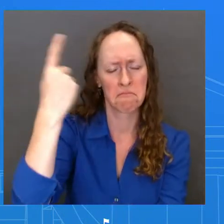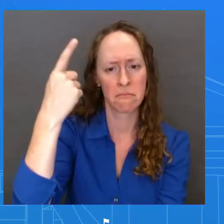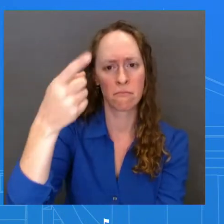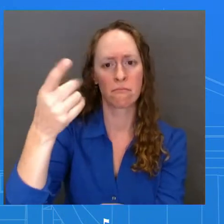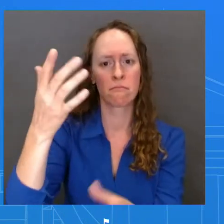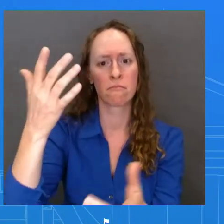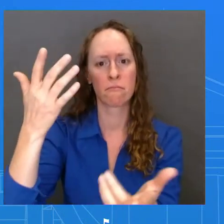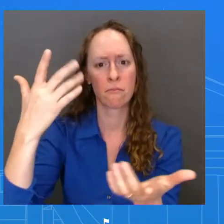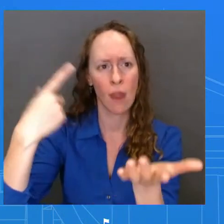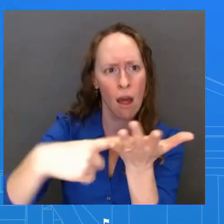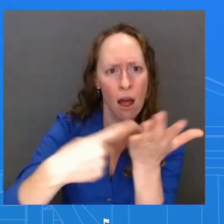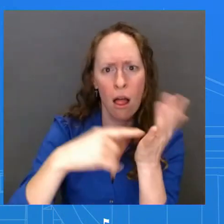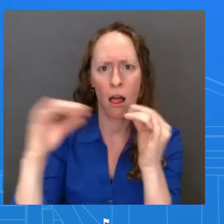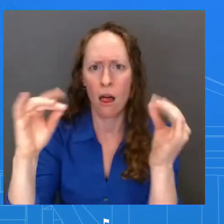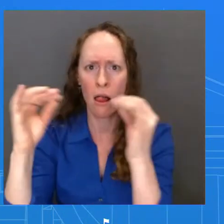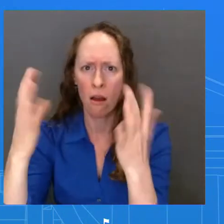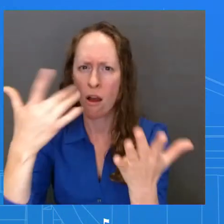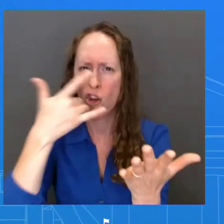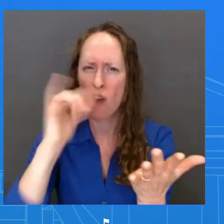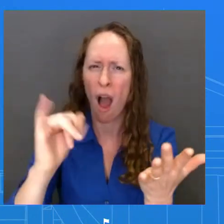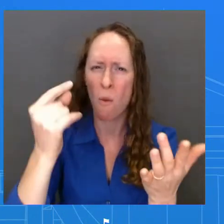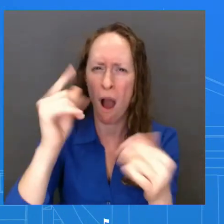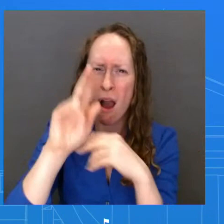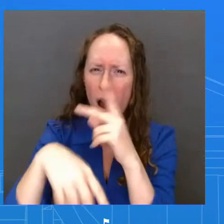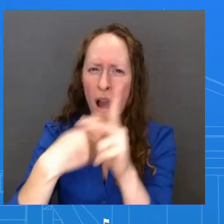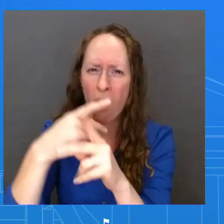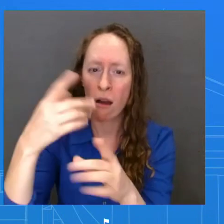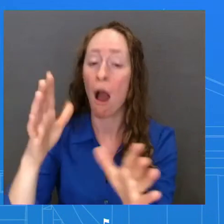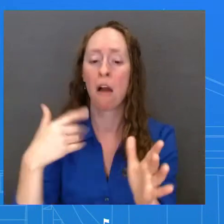The Press: Thank you. China has been critical of this trilateral meeting.